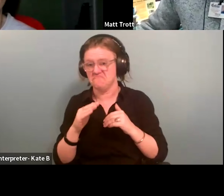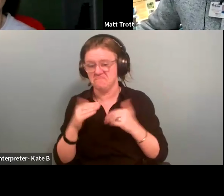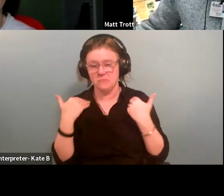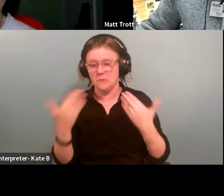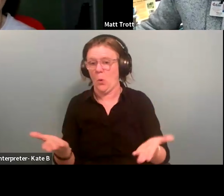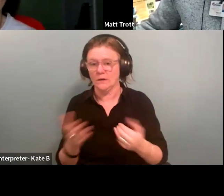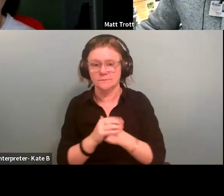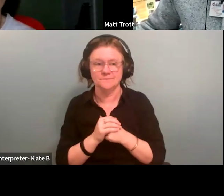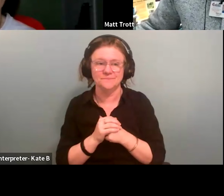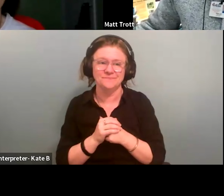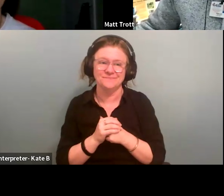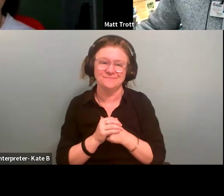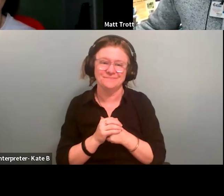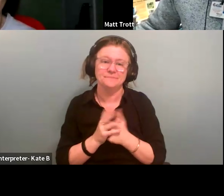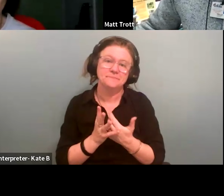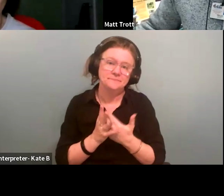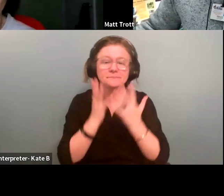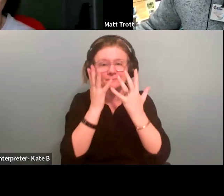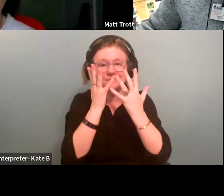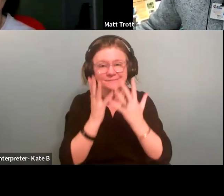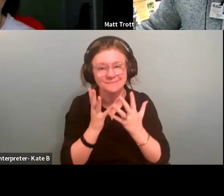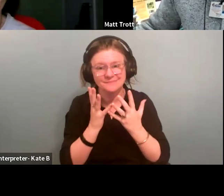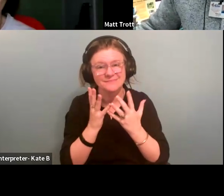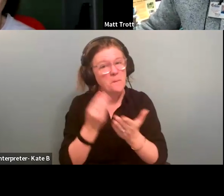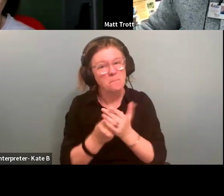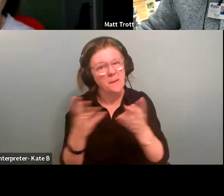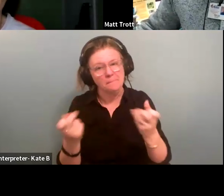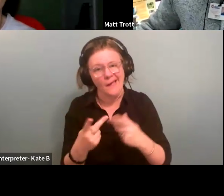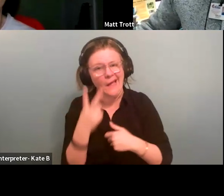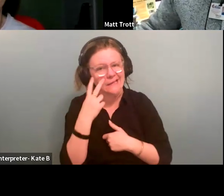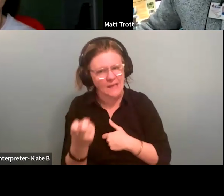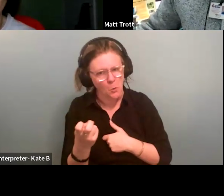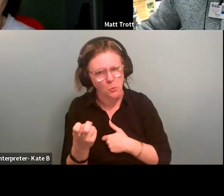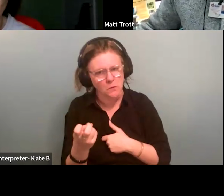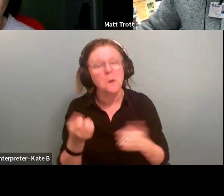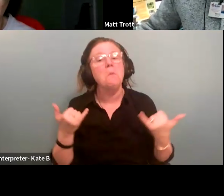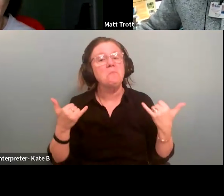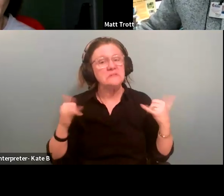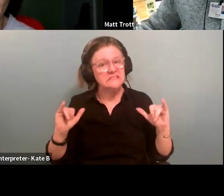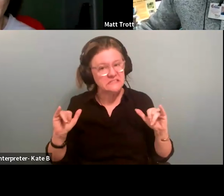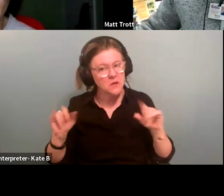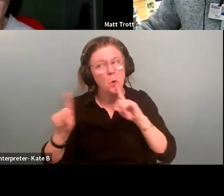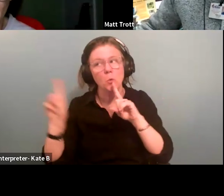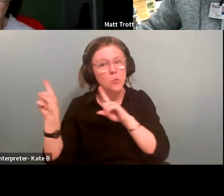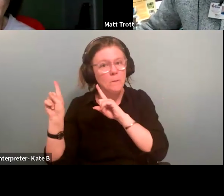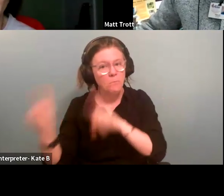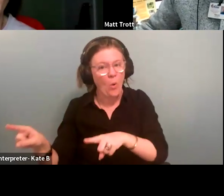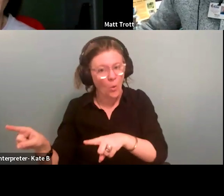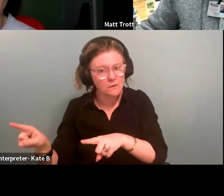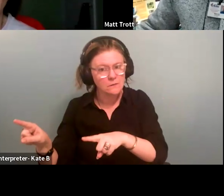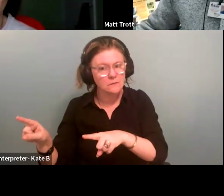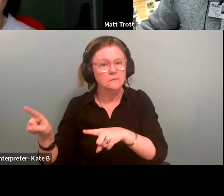Like I said, unfortunately, they won't get your money back. But you can still report it and let what's called Adult